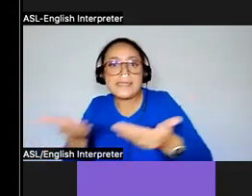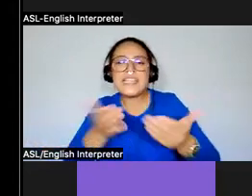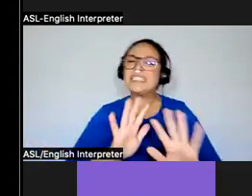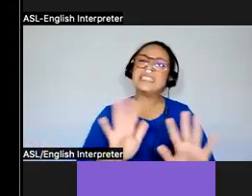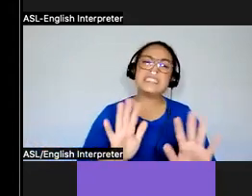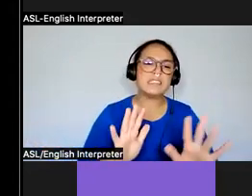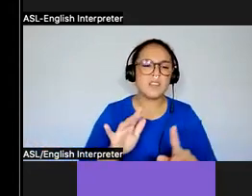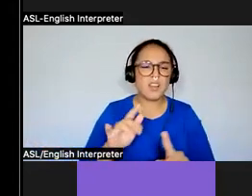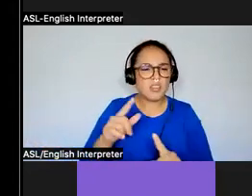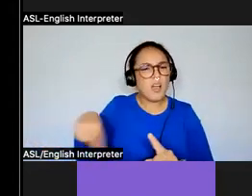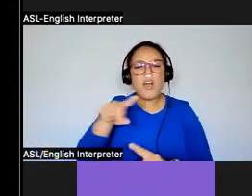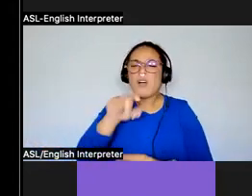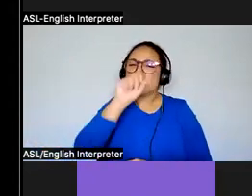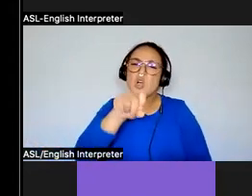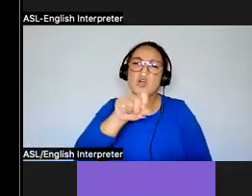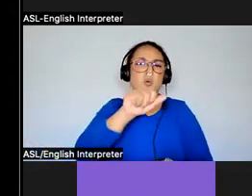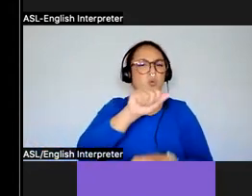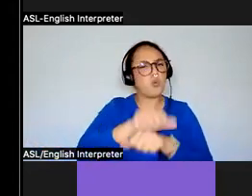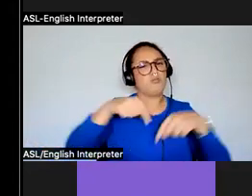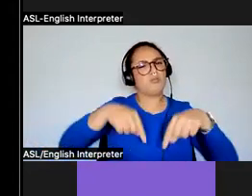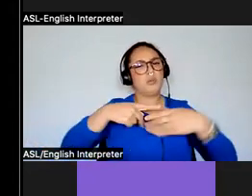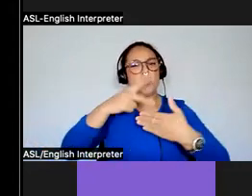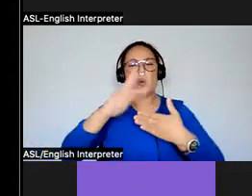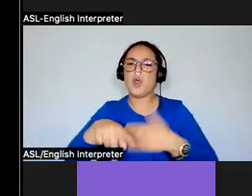So it's just a really wonderful thing to have.